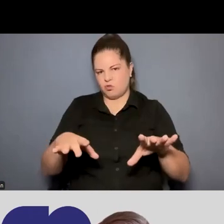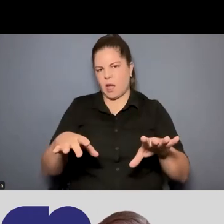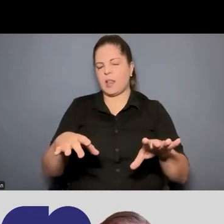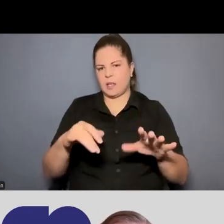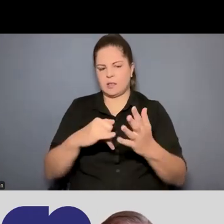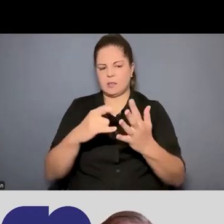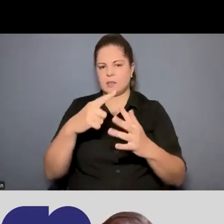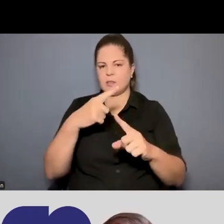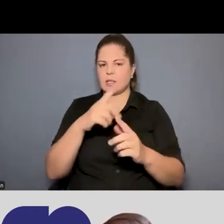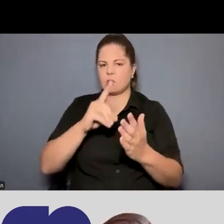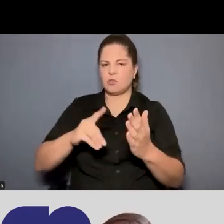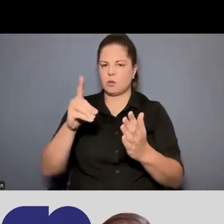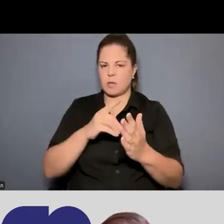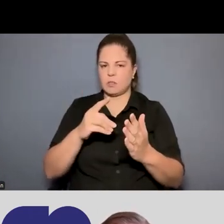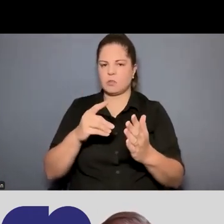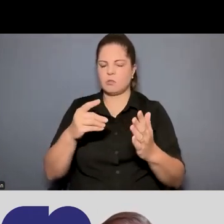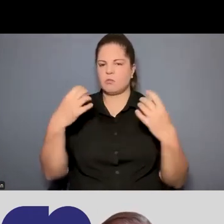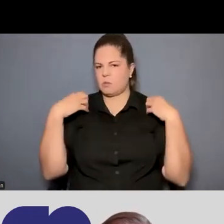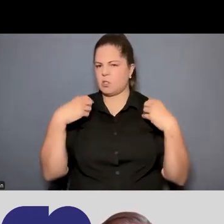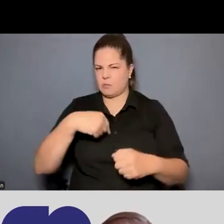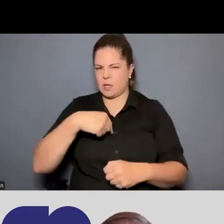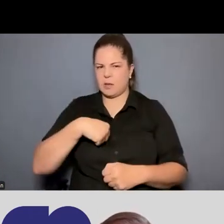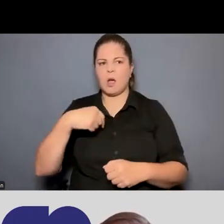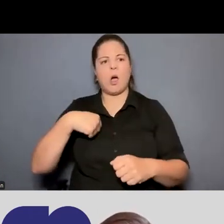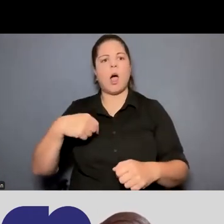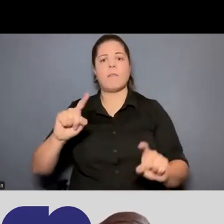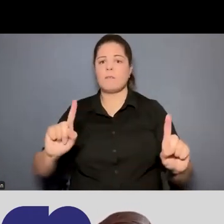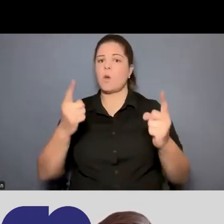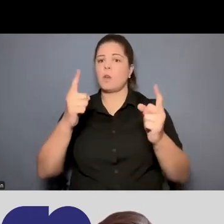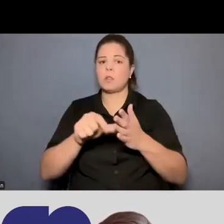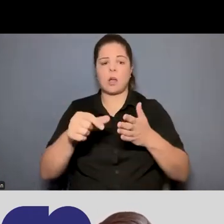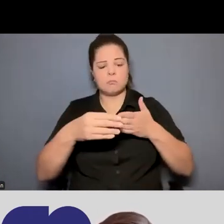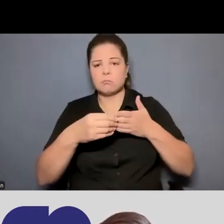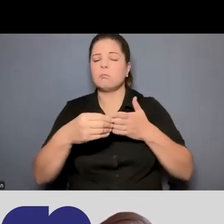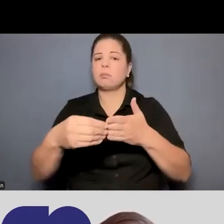I led a world first national inquiry examining sexual harassment in Australian workplaces,